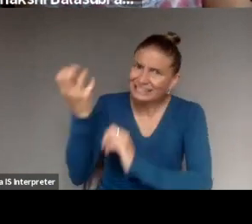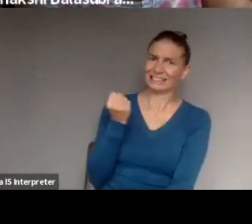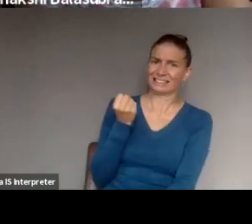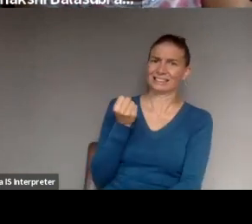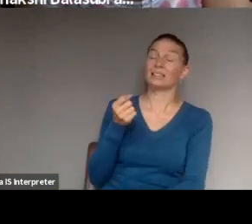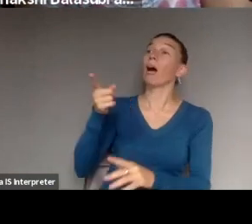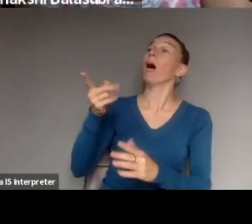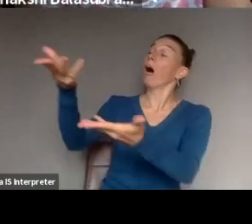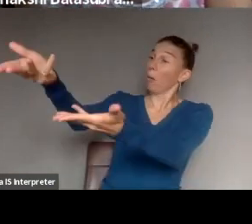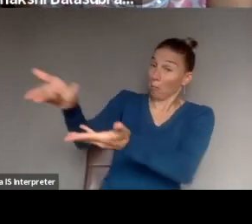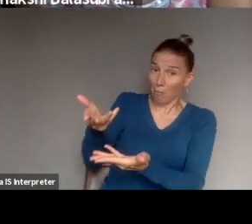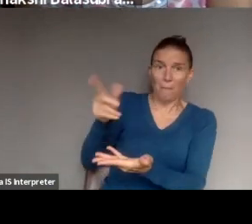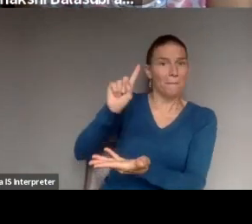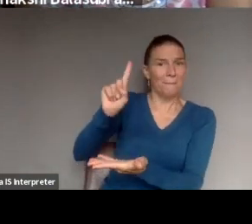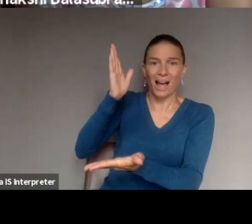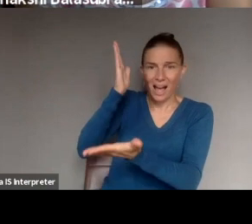because of the lack of implementation process.